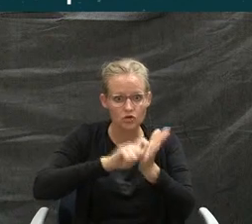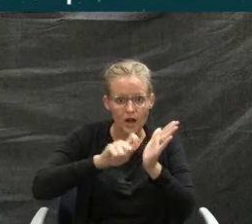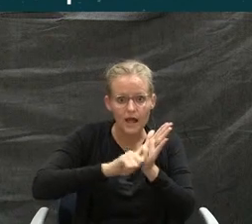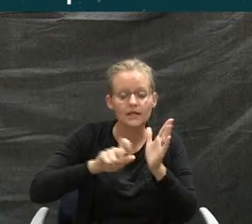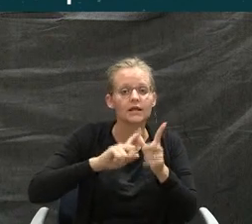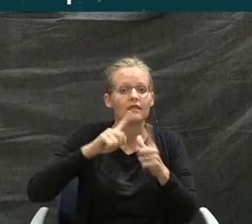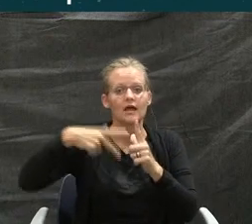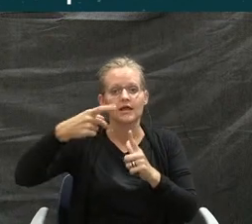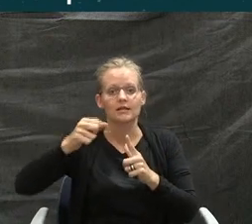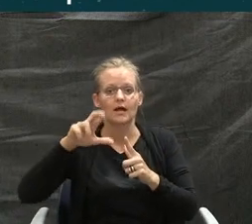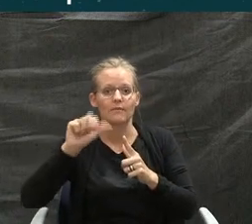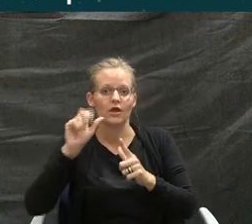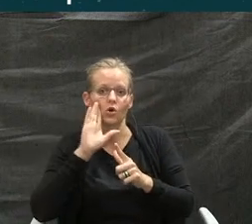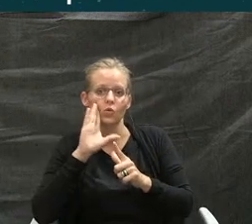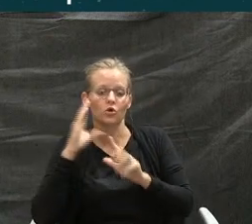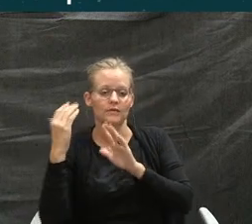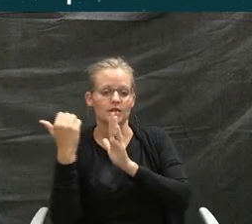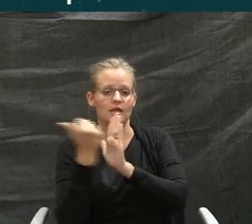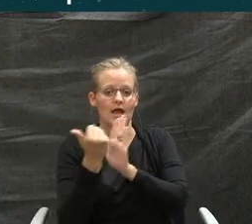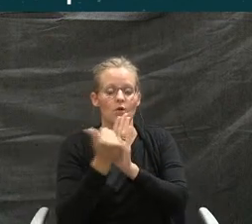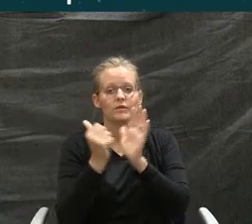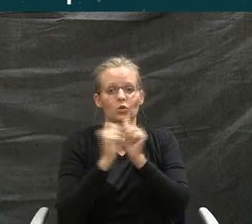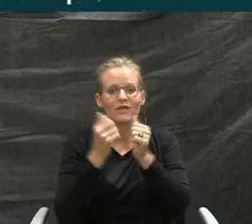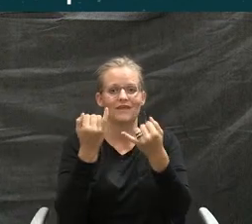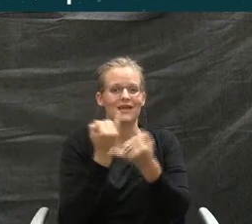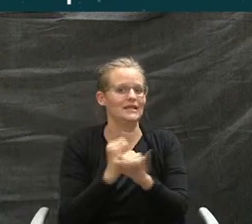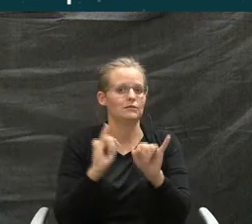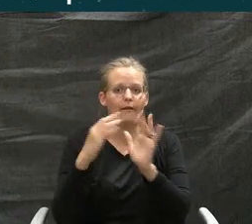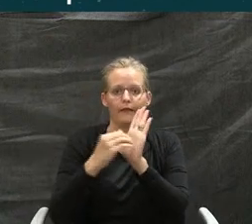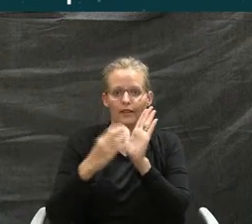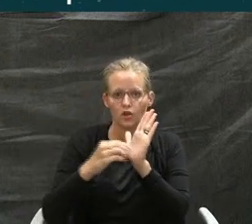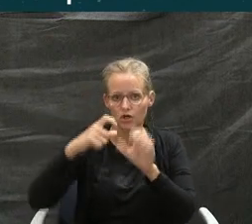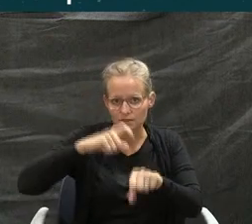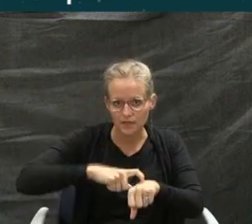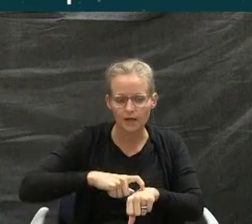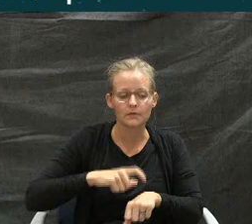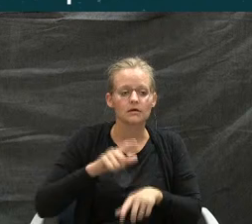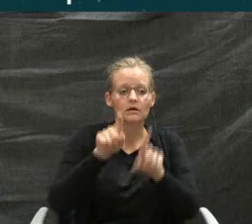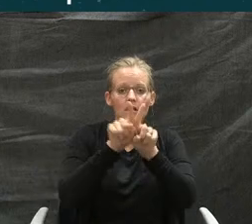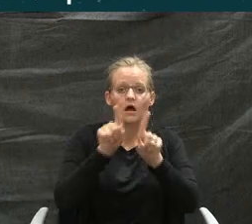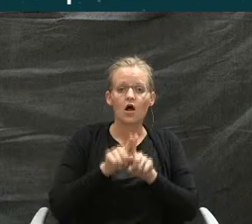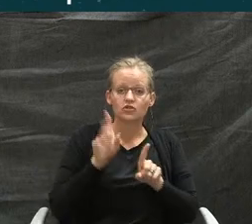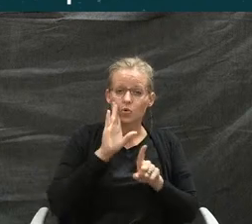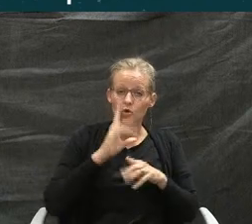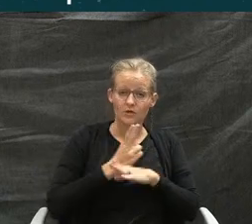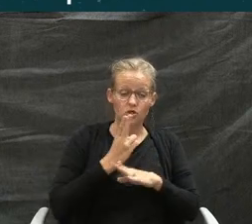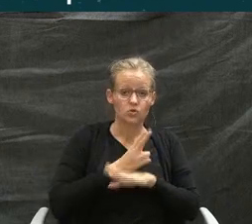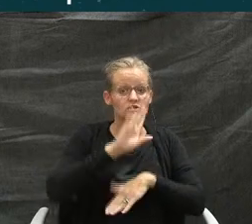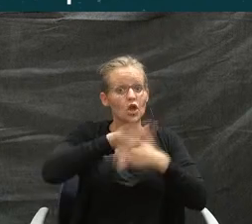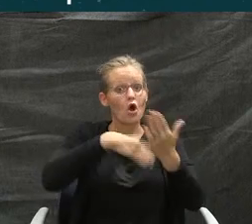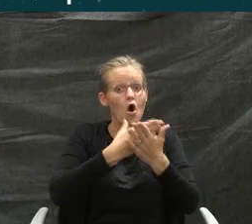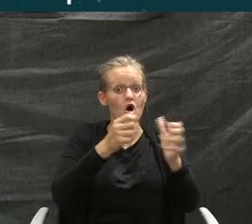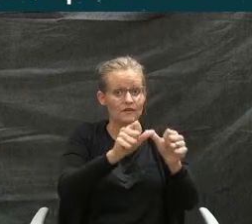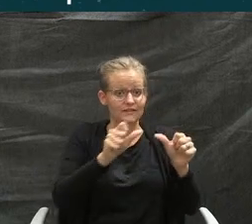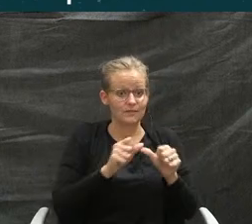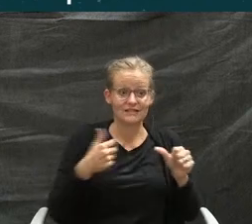together in those pods. And like I said, We are using all the spaces in the elementary, so we have confirmed that we will fit.